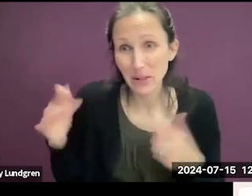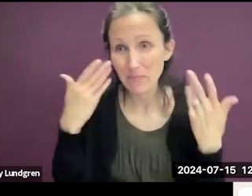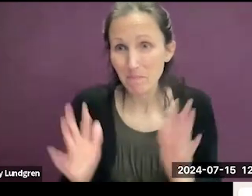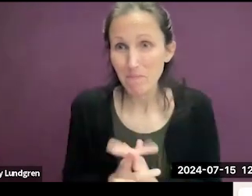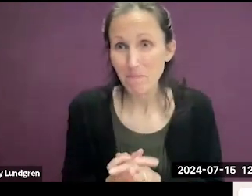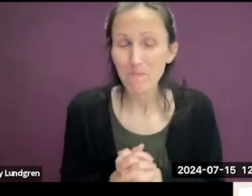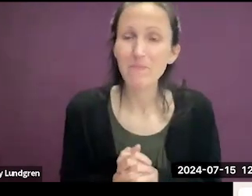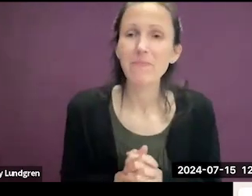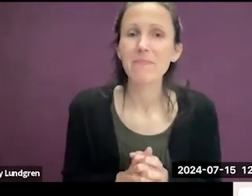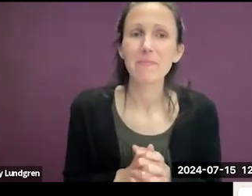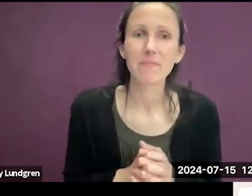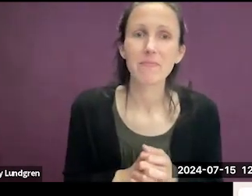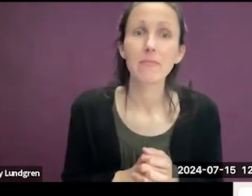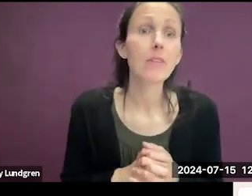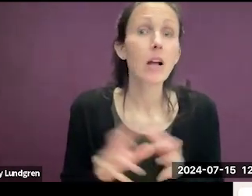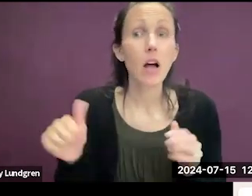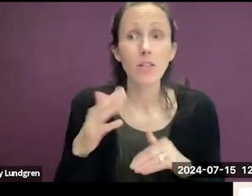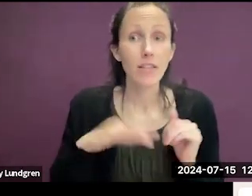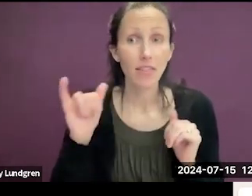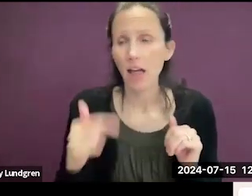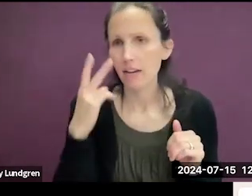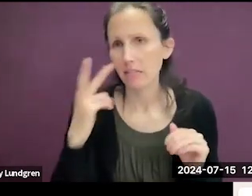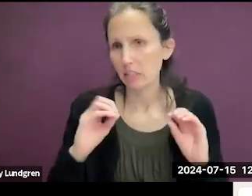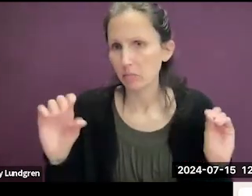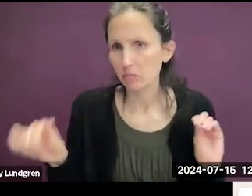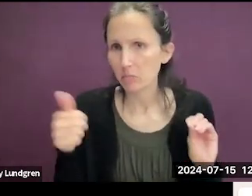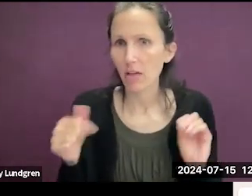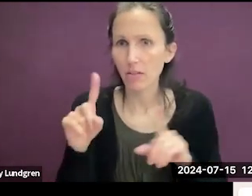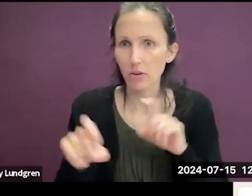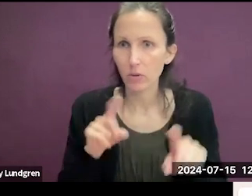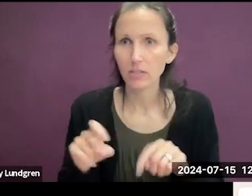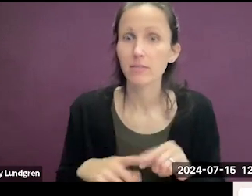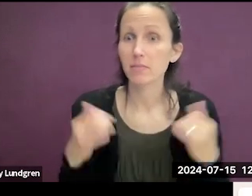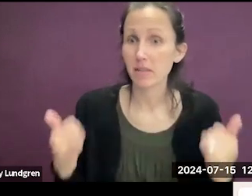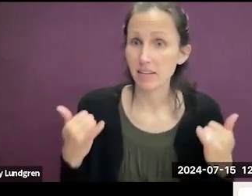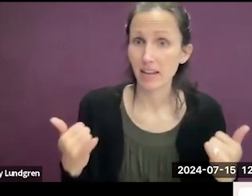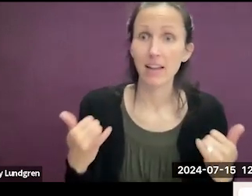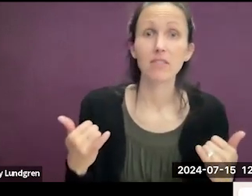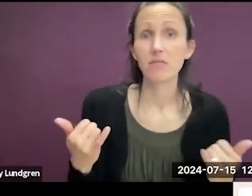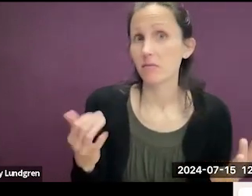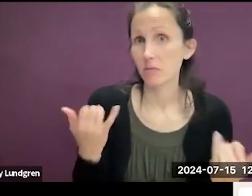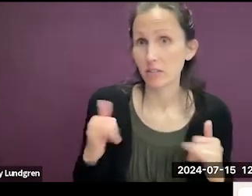Other than that, I do not see any additional questions, but now is the time. We still have a few more minutes